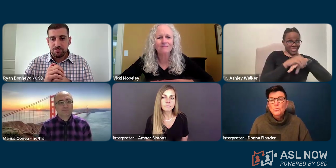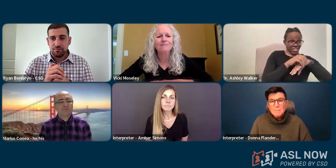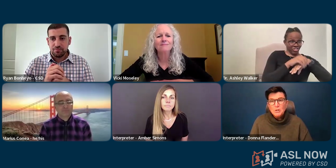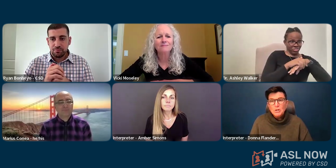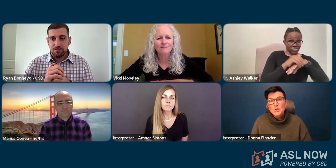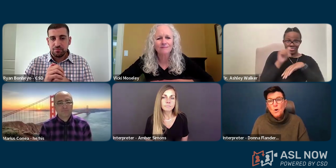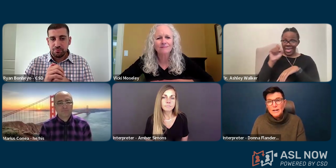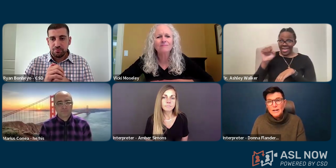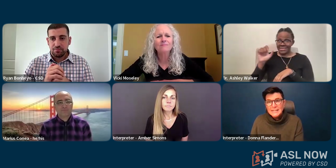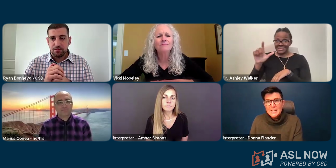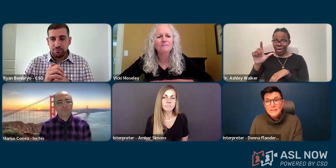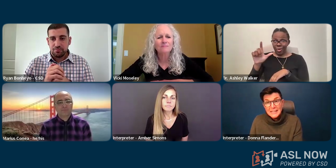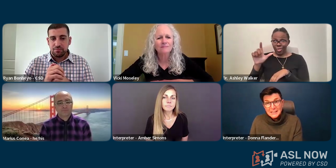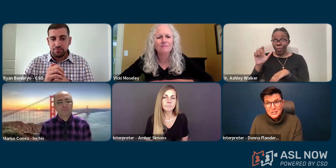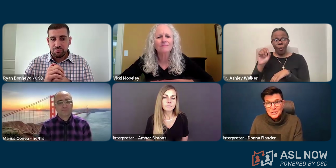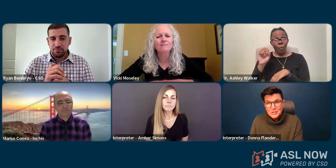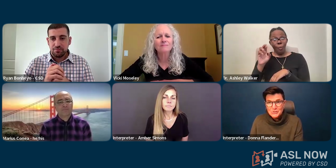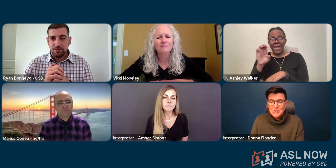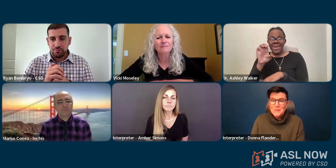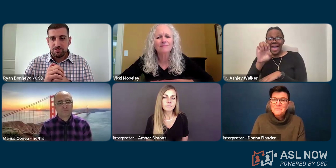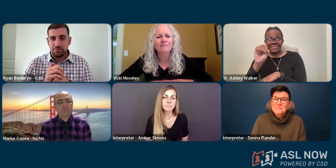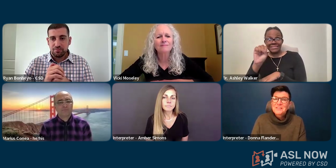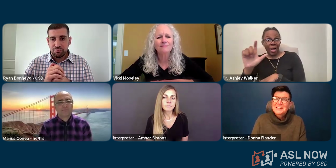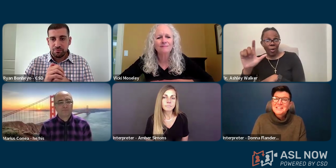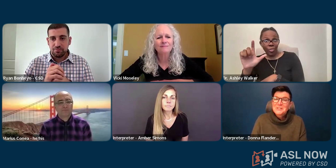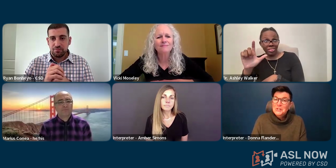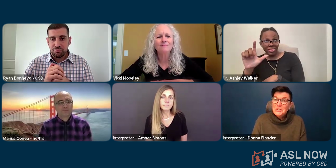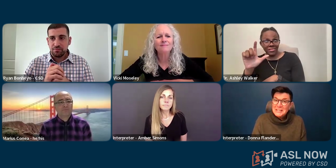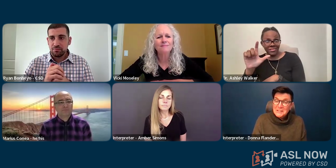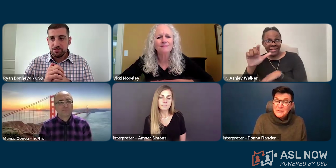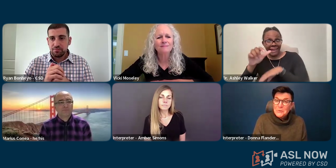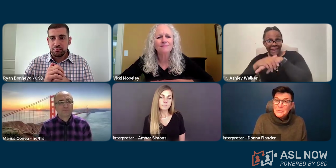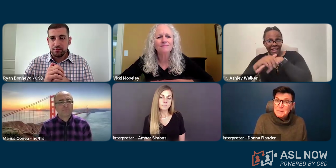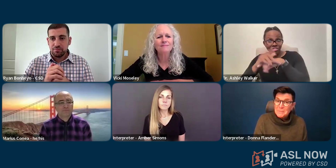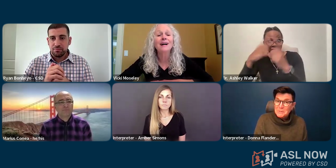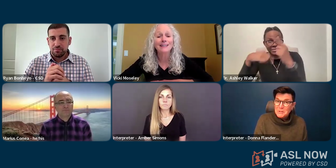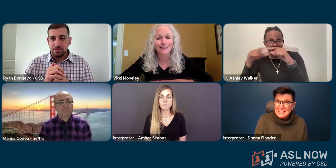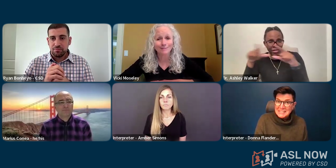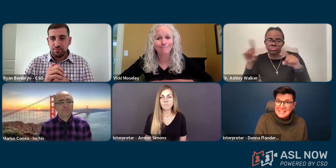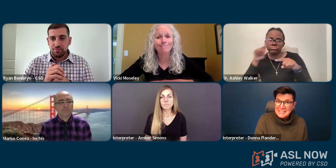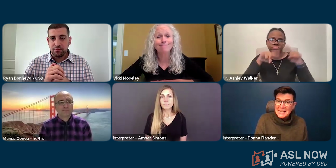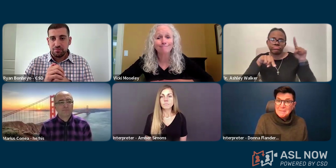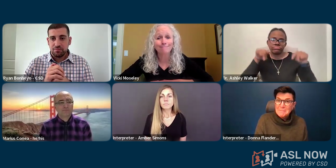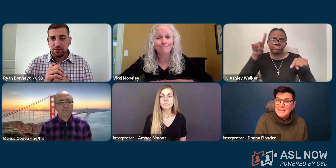So remember, you are a native English user, so you're if you were to pick up your hands and sign,